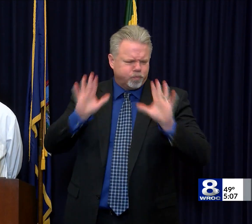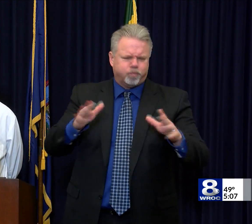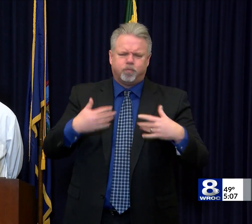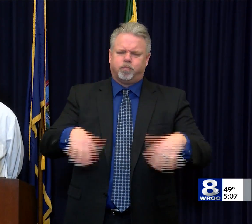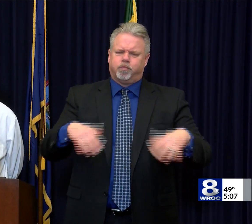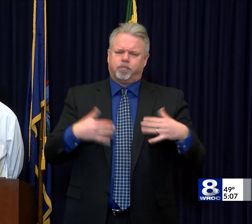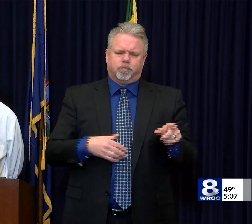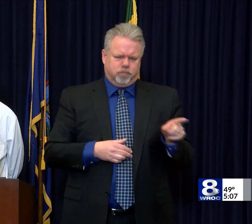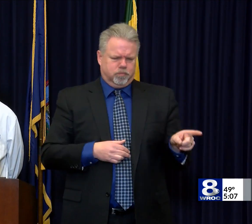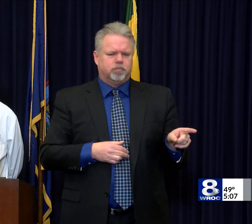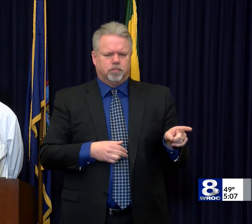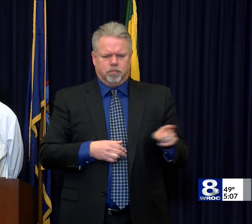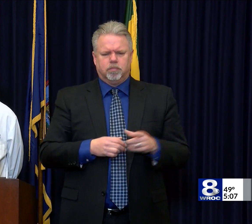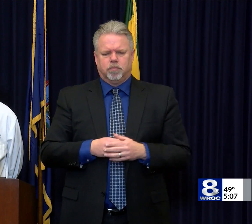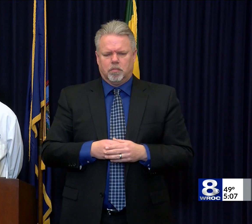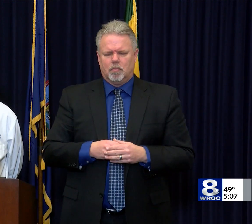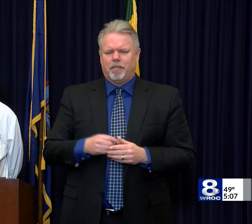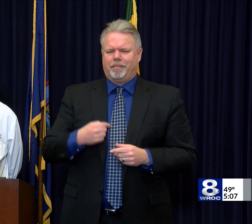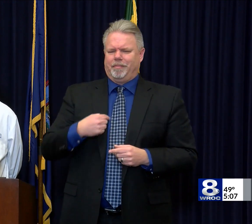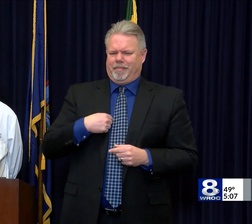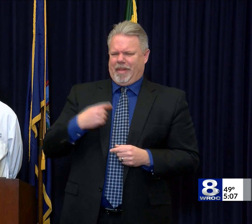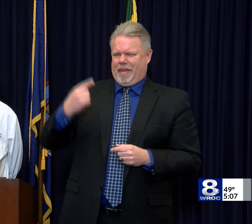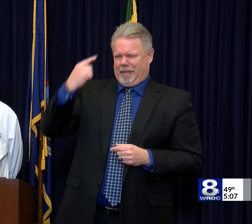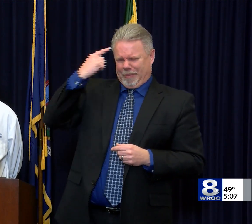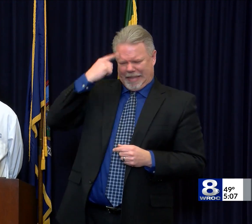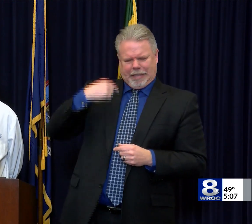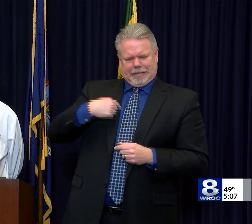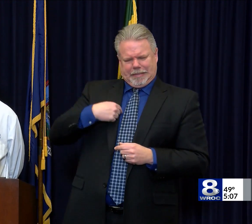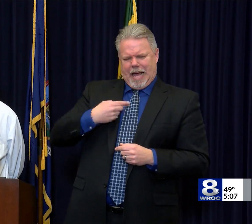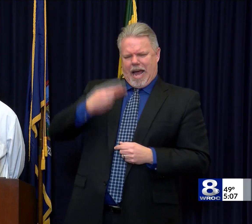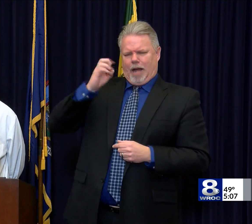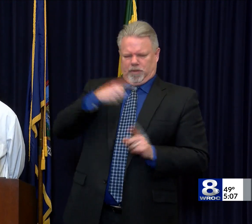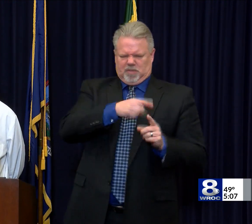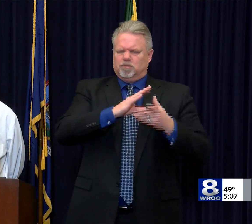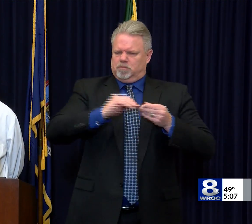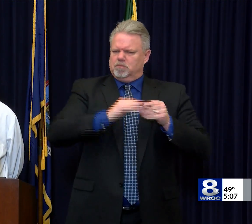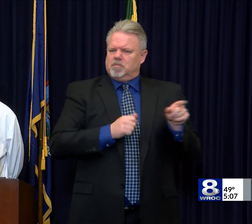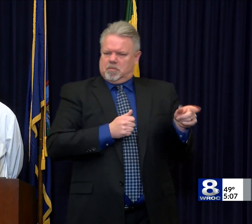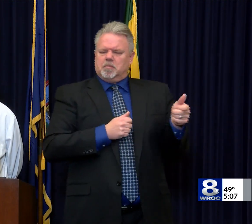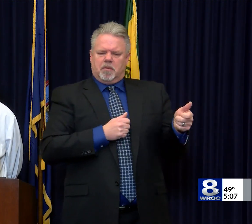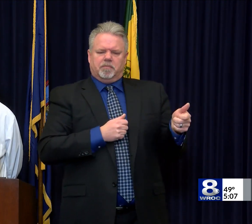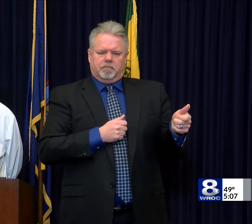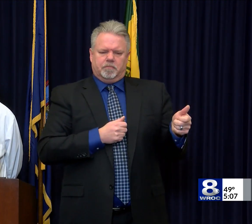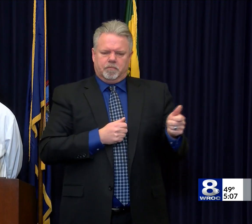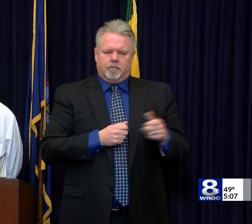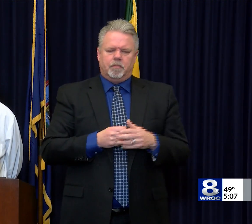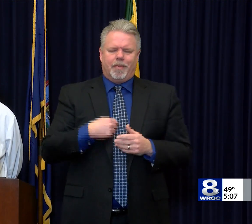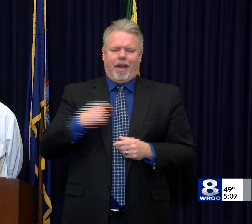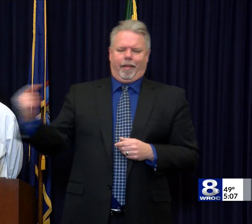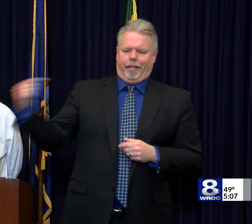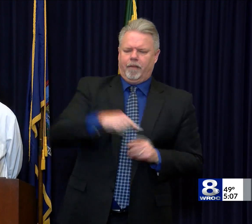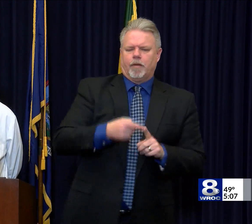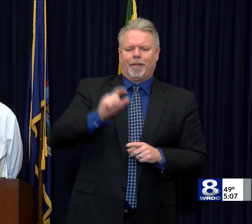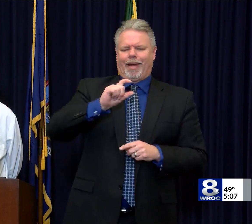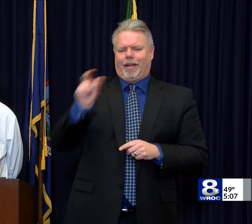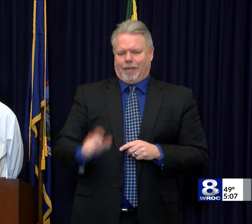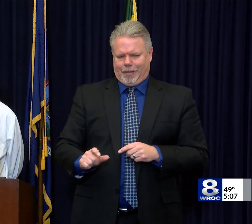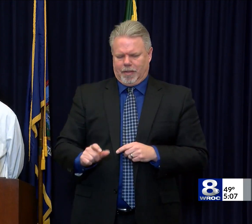we met him outside in the hospital. We had all the protective equipment on him as well as the staff and we examined him and tested him THAT TEST CAME BACK POSITIVE-- AND HE IS NOW UNDER QUARANTINE.